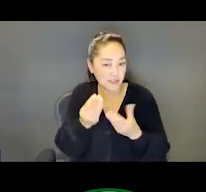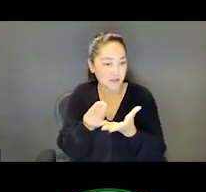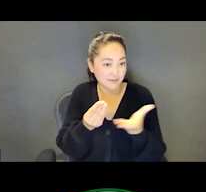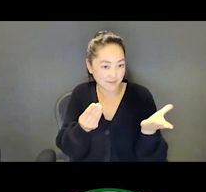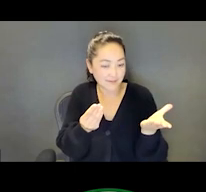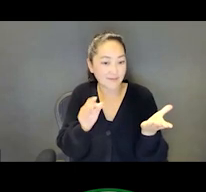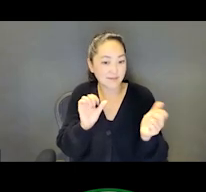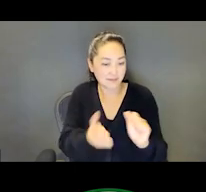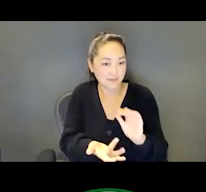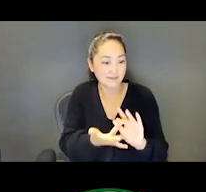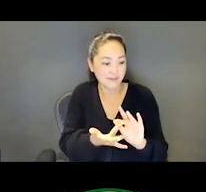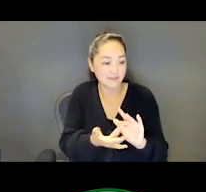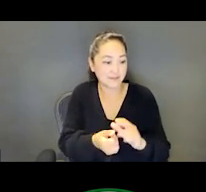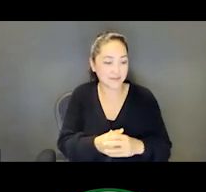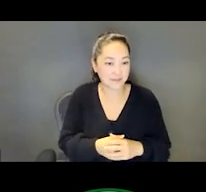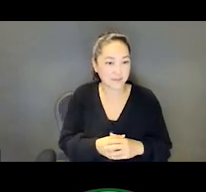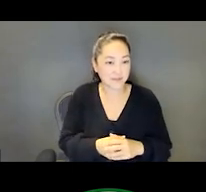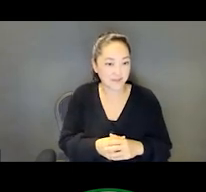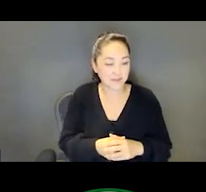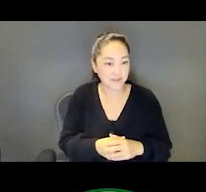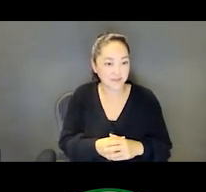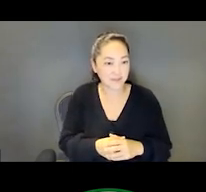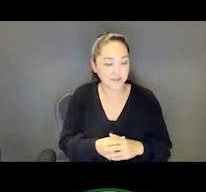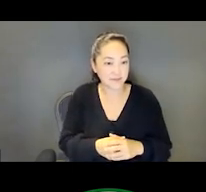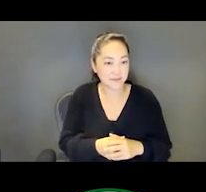Kayla's website, KERO UL dot QC.